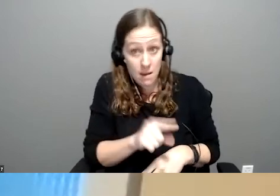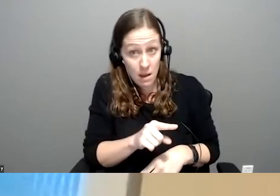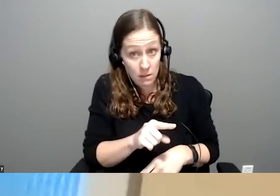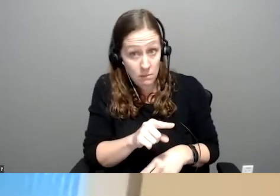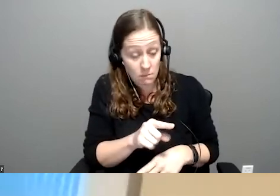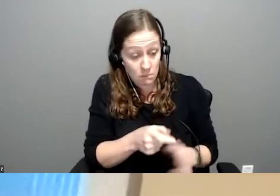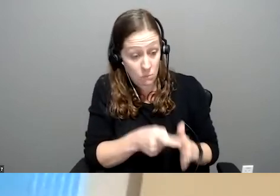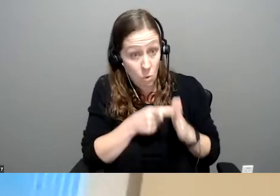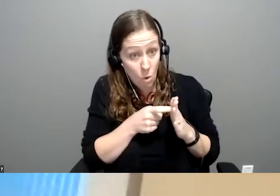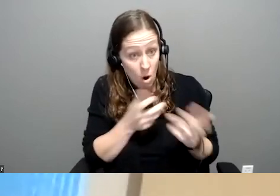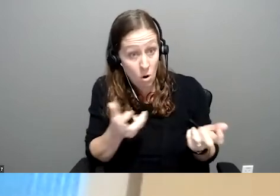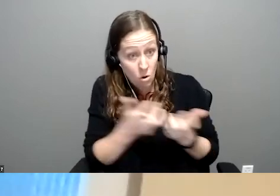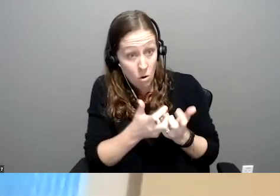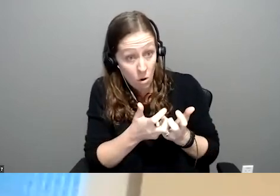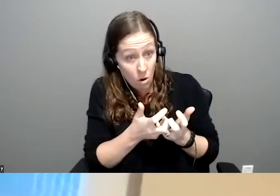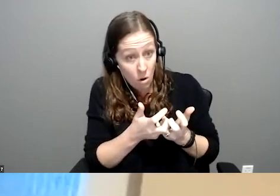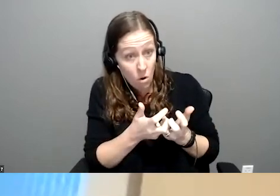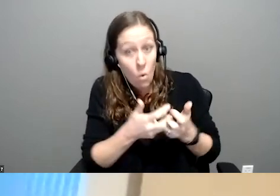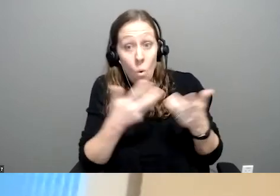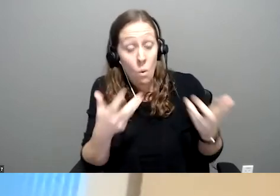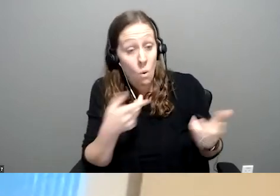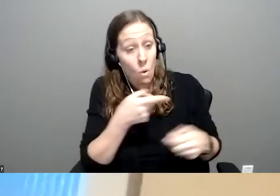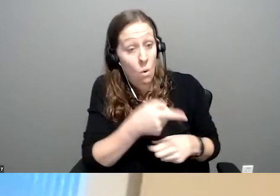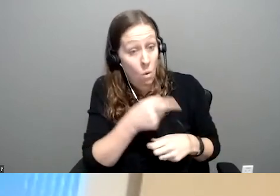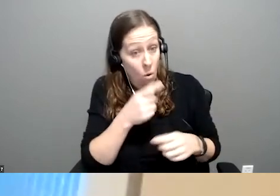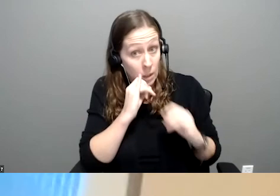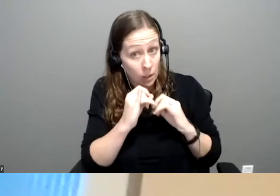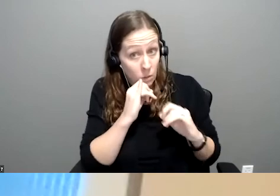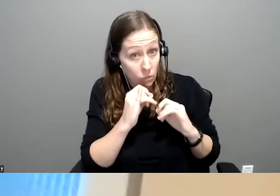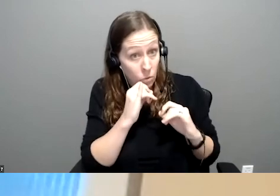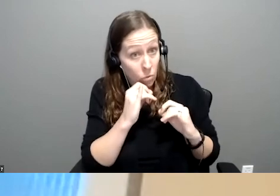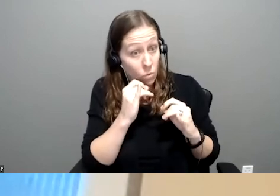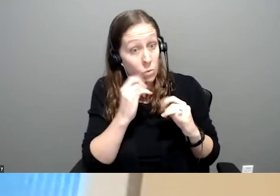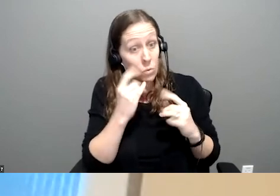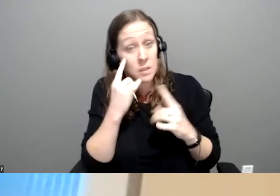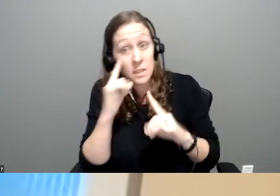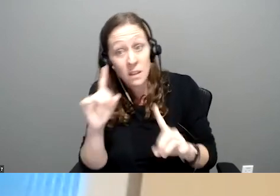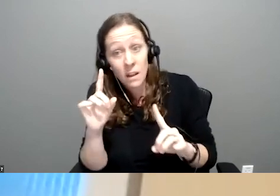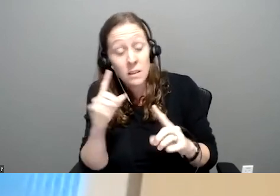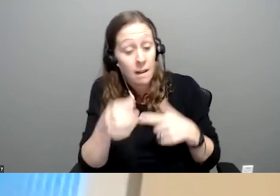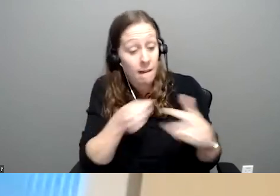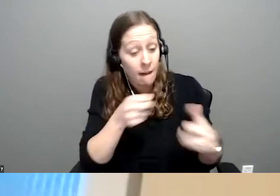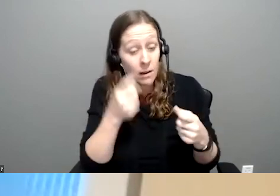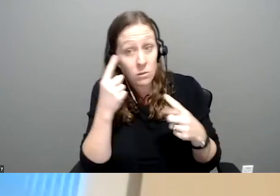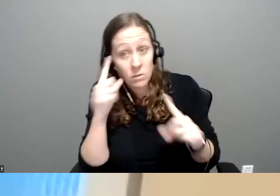or in support of being able to be successful in the interview or the hiring process.